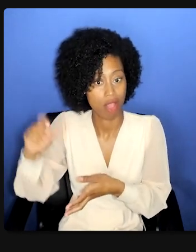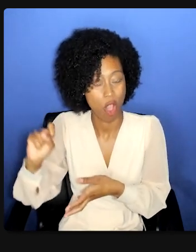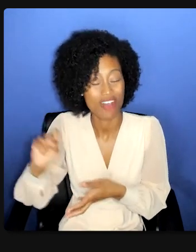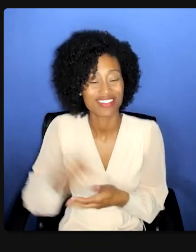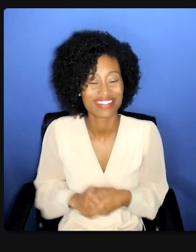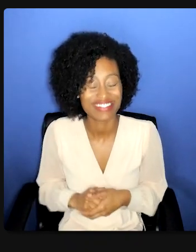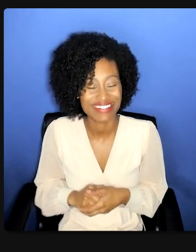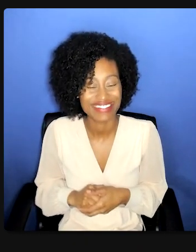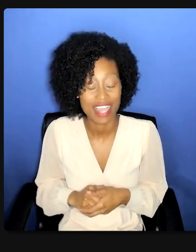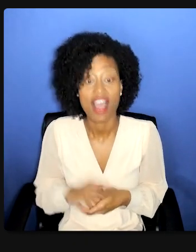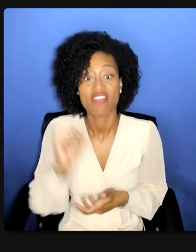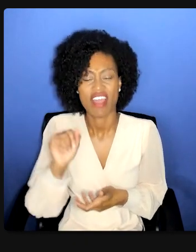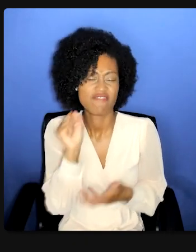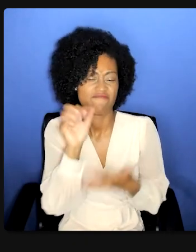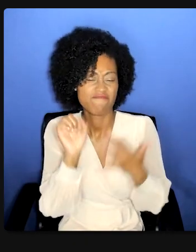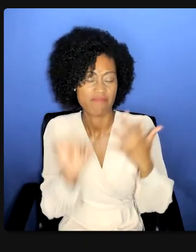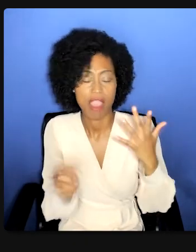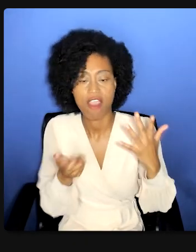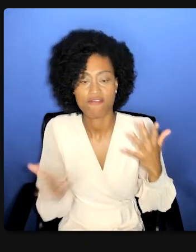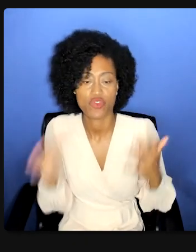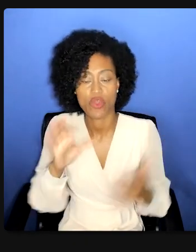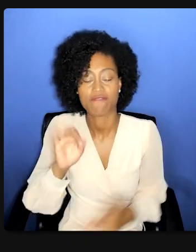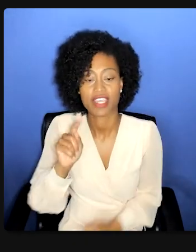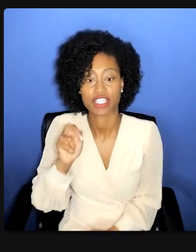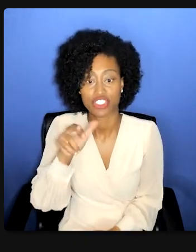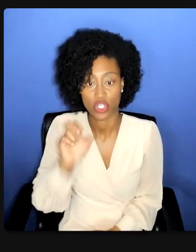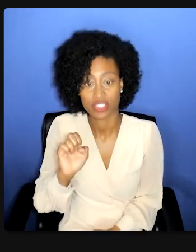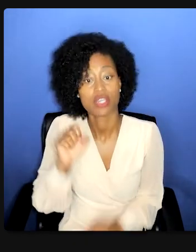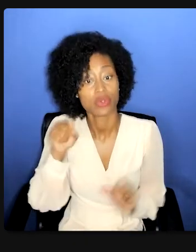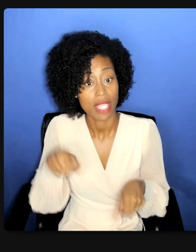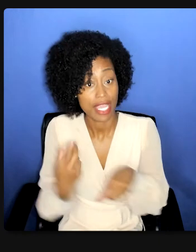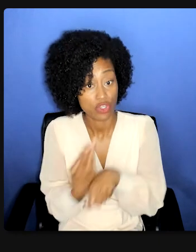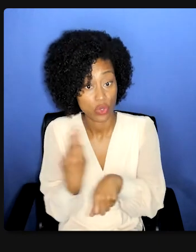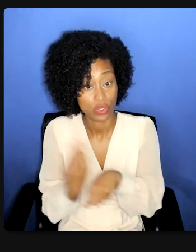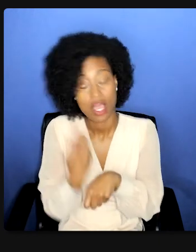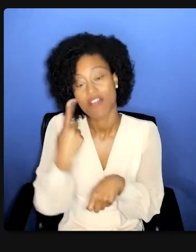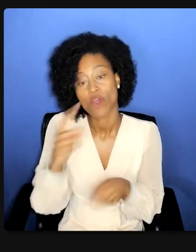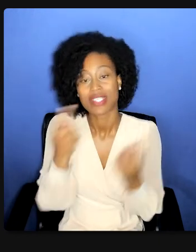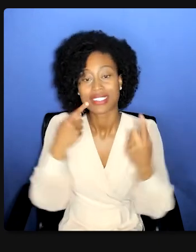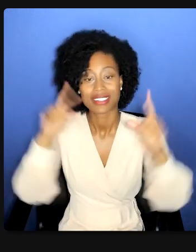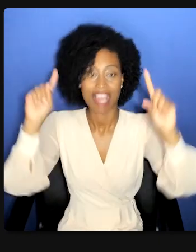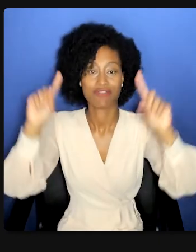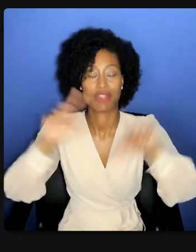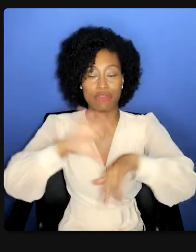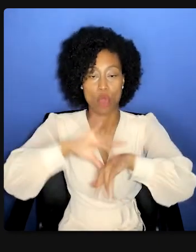So, those are some of the features that Doom Eternal used in order to be successful worldwide.